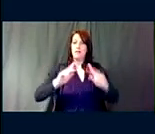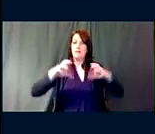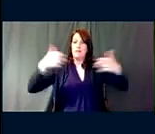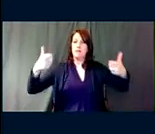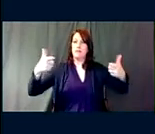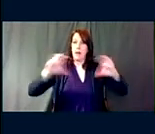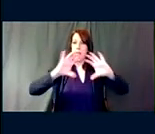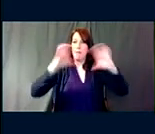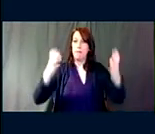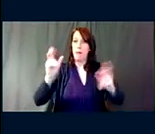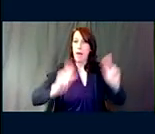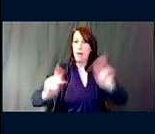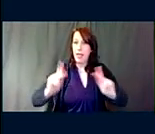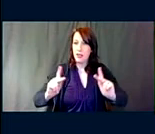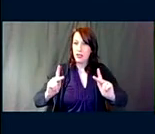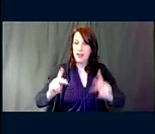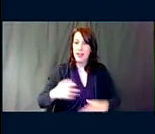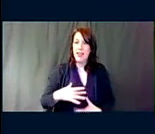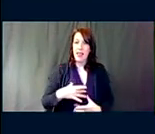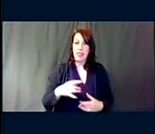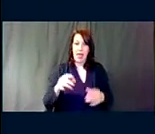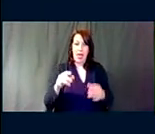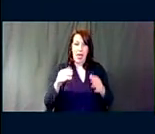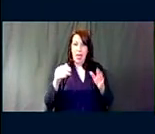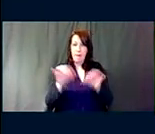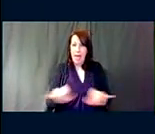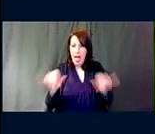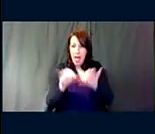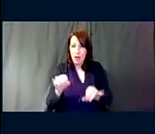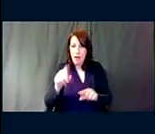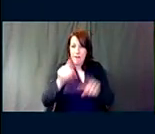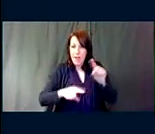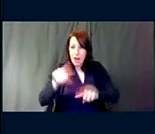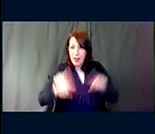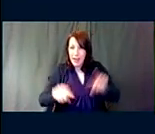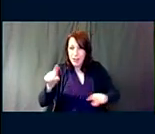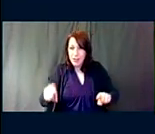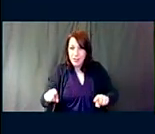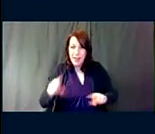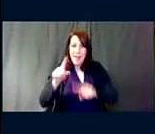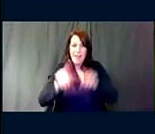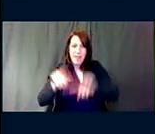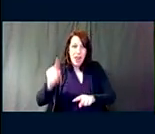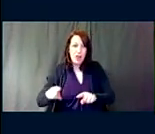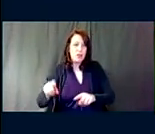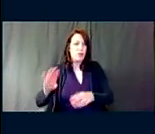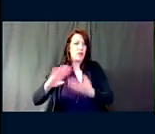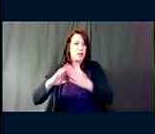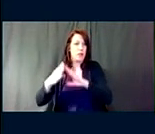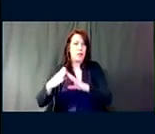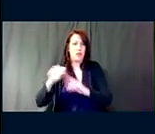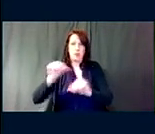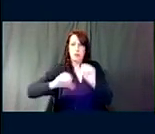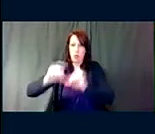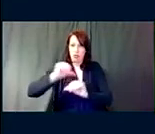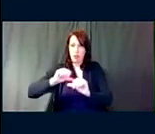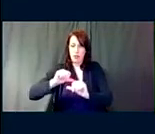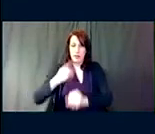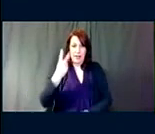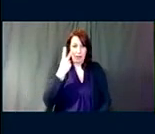POPULATION LEVEL. WHAT'S MORE FASCINATING IS THE PATTERN OF VARIATION VARIES GEOGRAPHICALLY AND SOCIALLY. NEXT SLIDE.